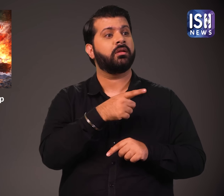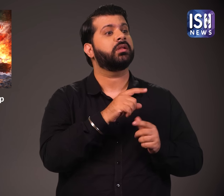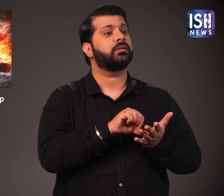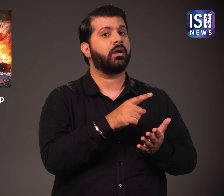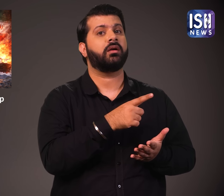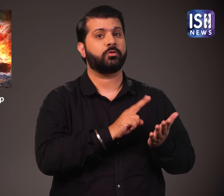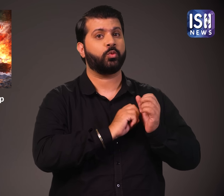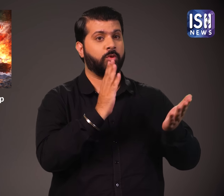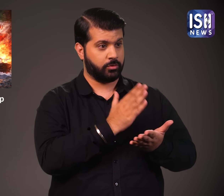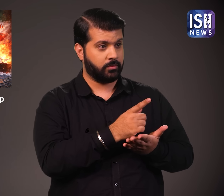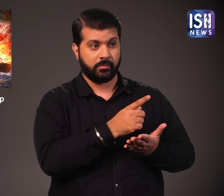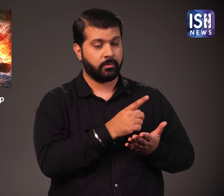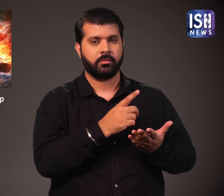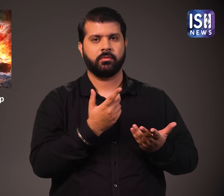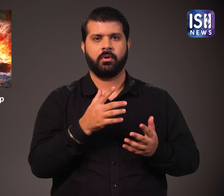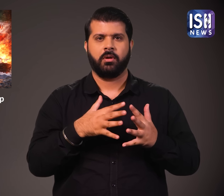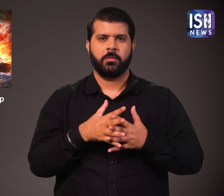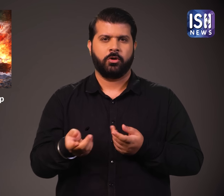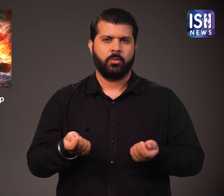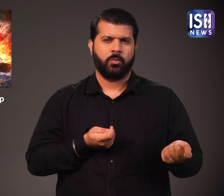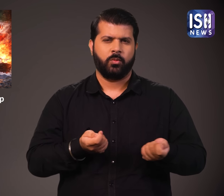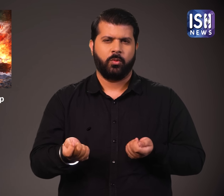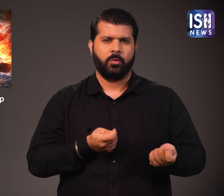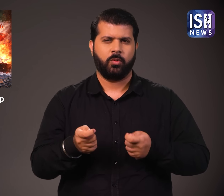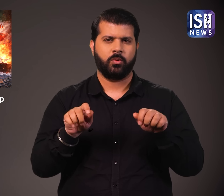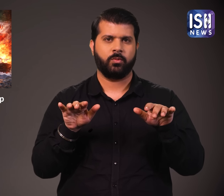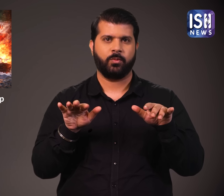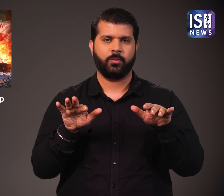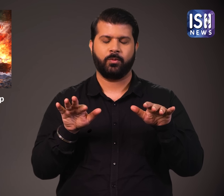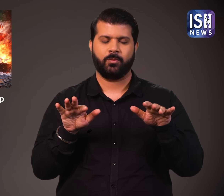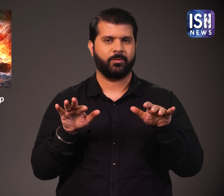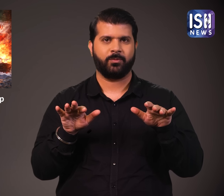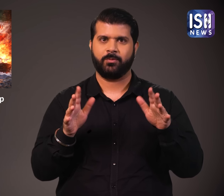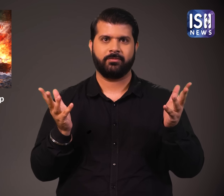It is threatening Iran to stop nuclear development through intense, puppet-like control. Shocking.